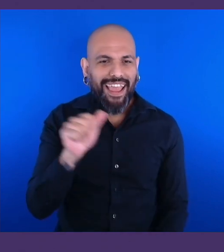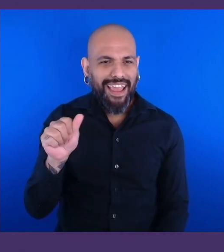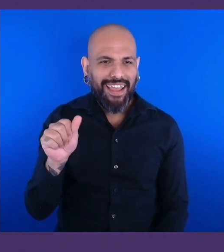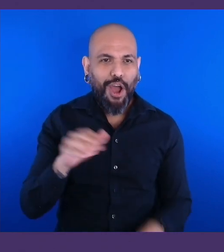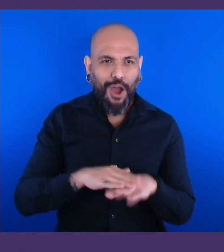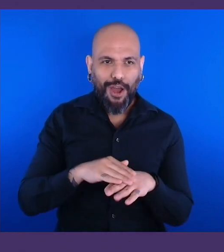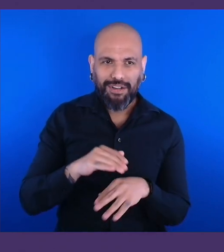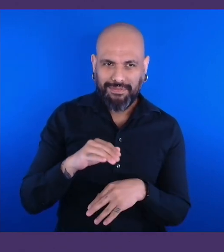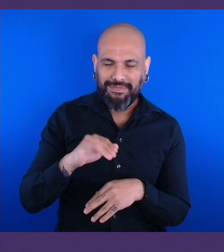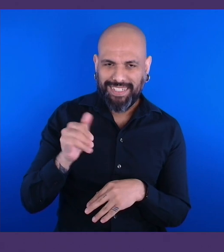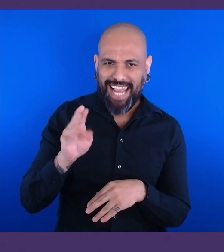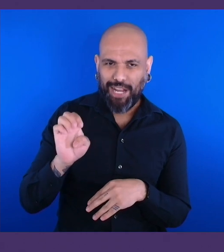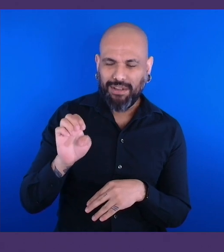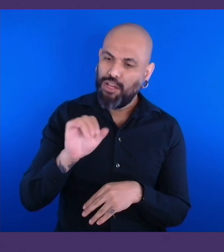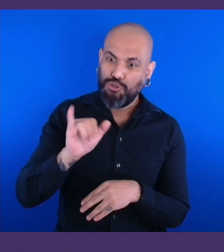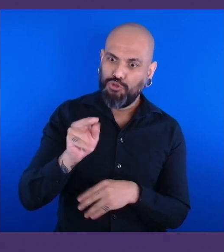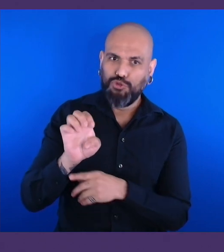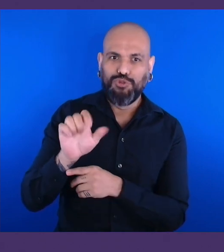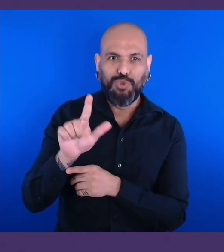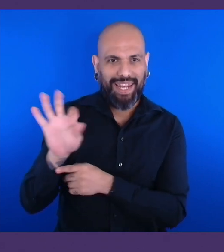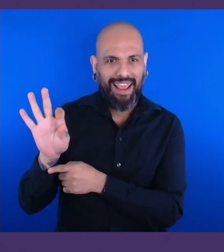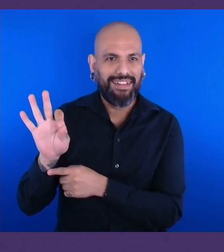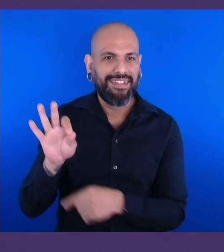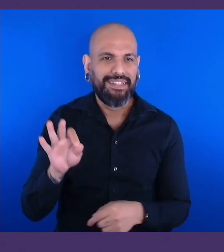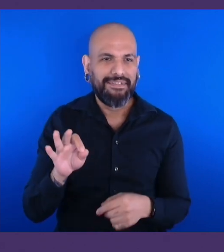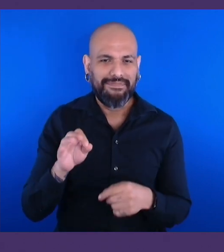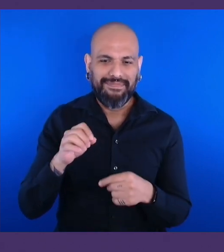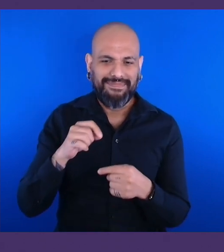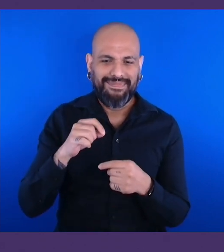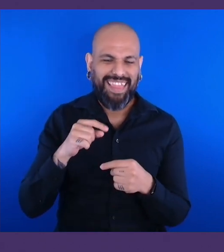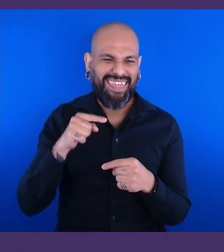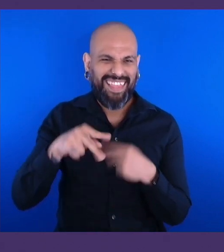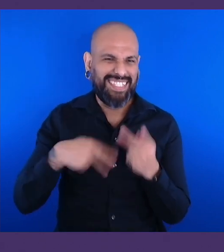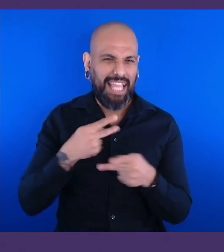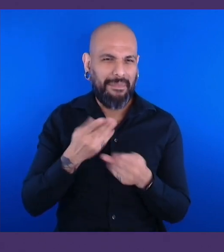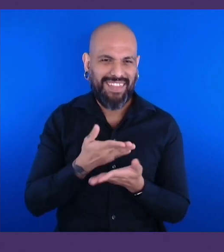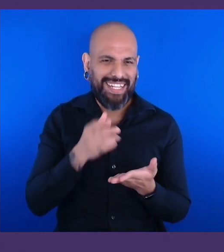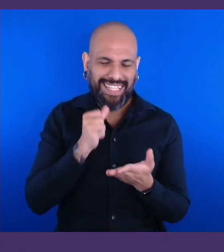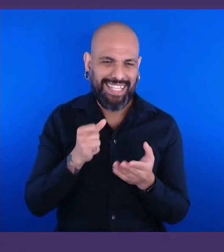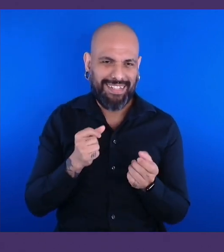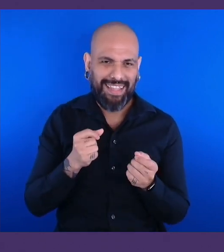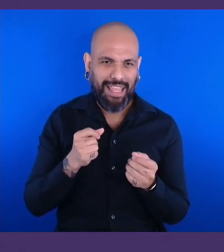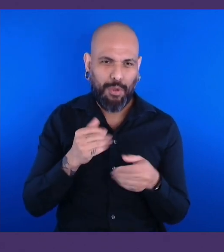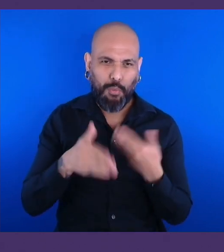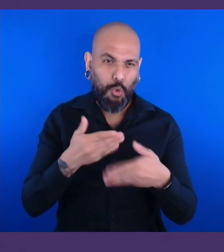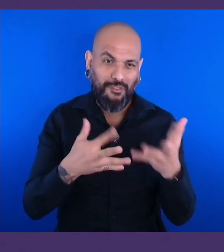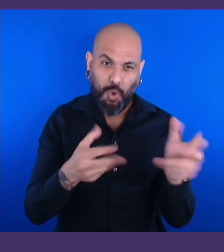These things don't move quickly as Susanna has mentioned, you've mentioned already.